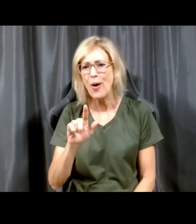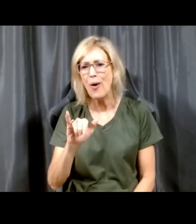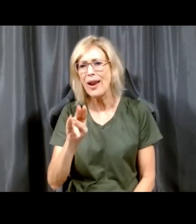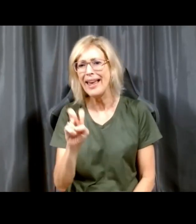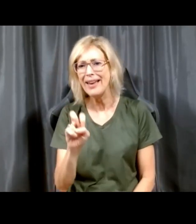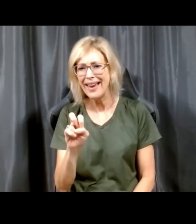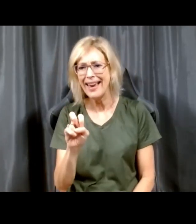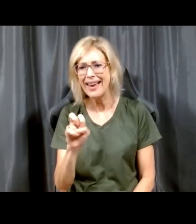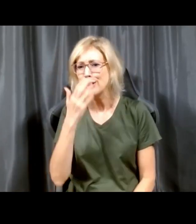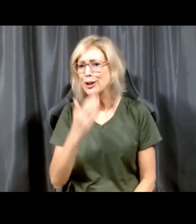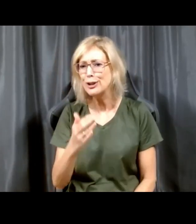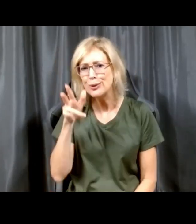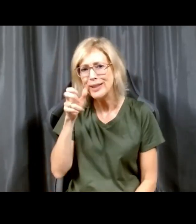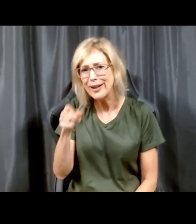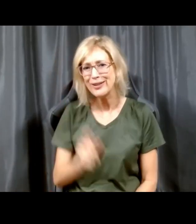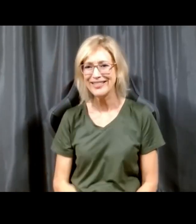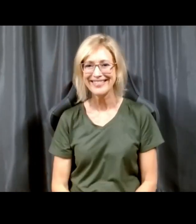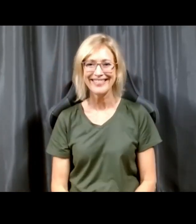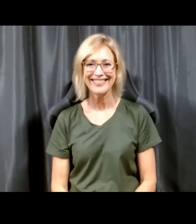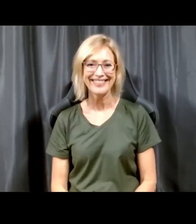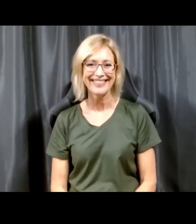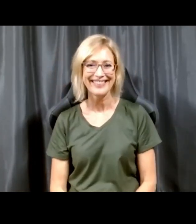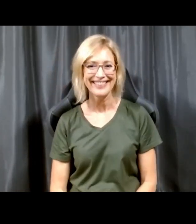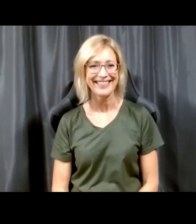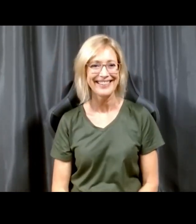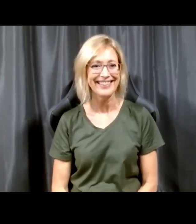»MELLANIE: Nobody has questions?